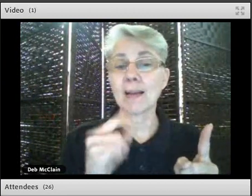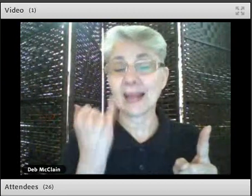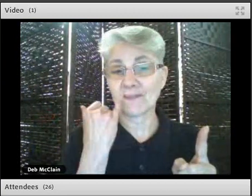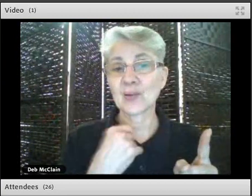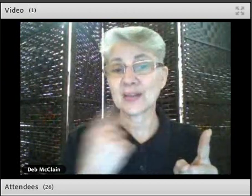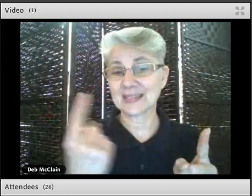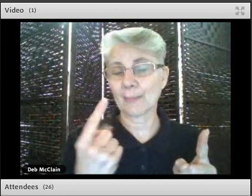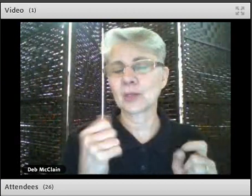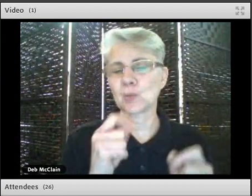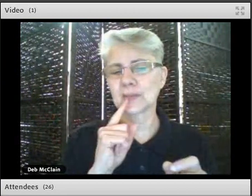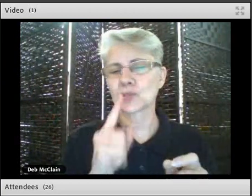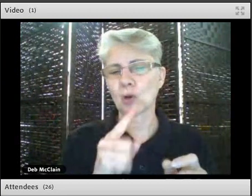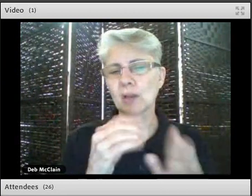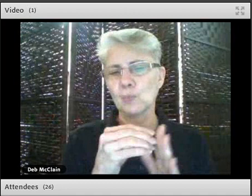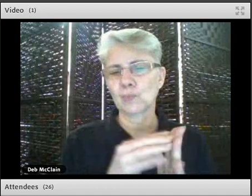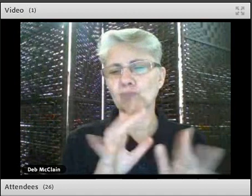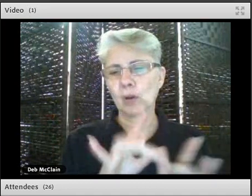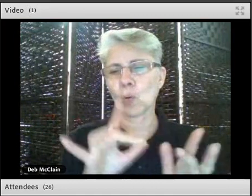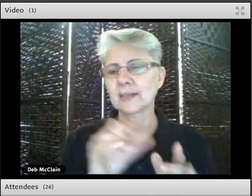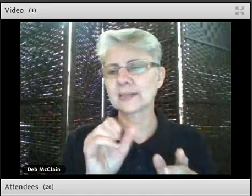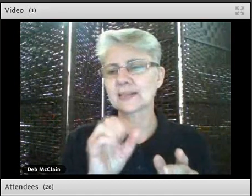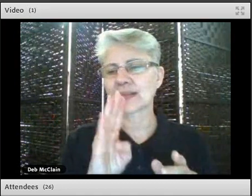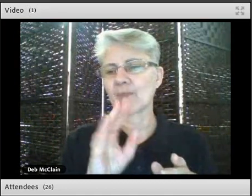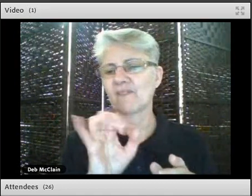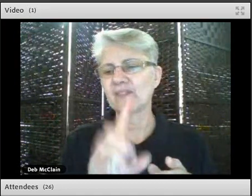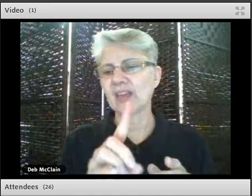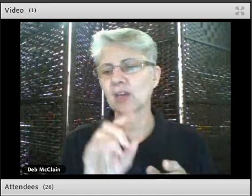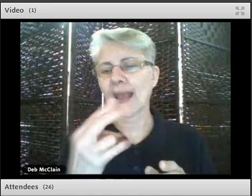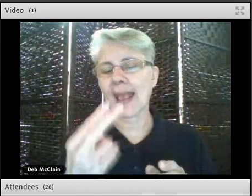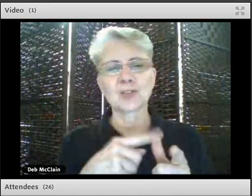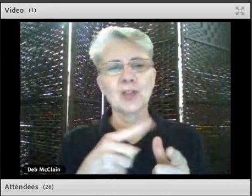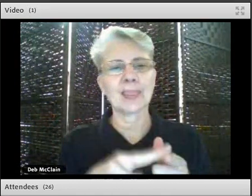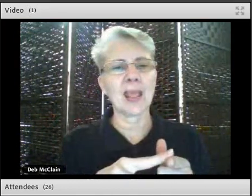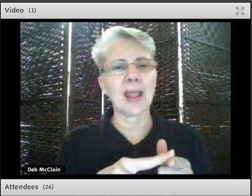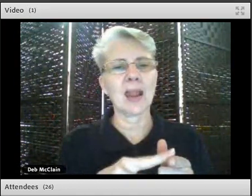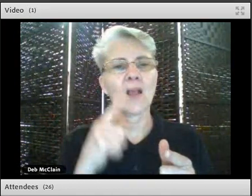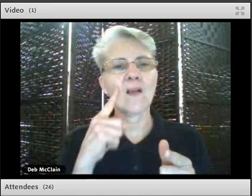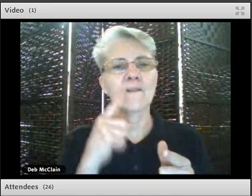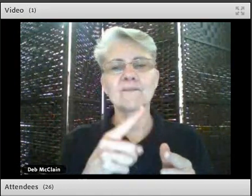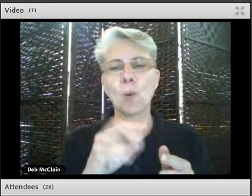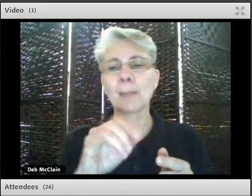the recording medium is nonvolatile flash memory.